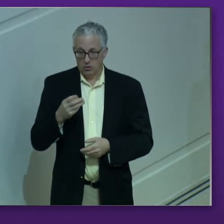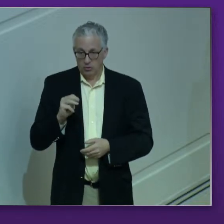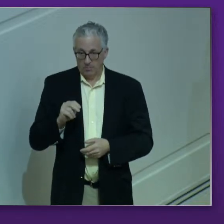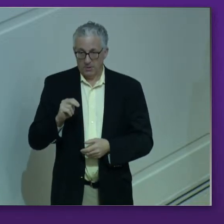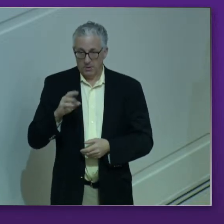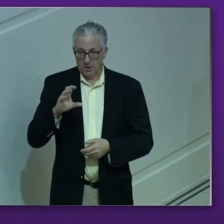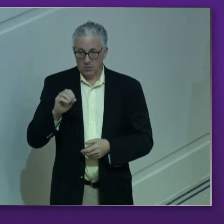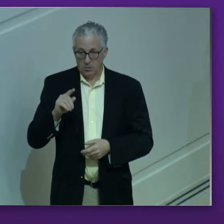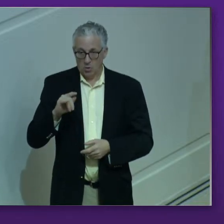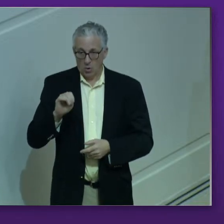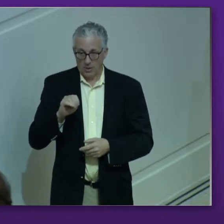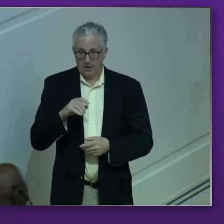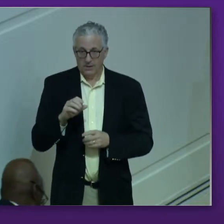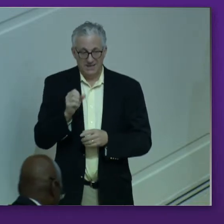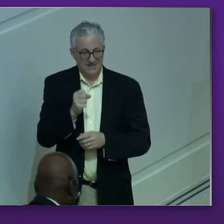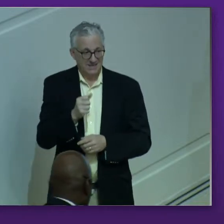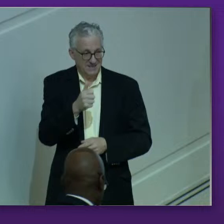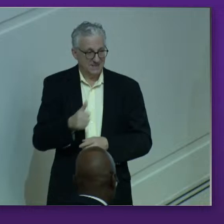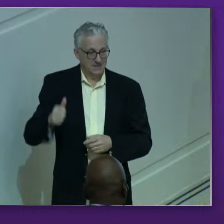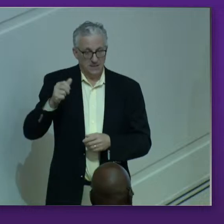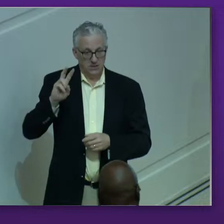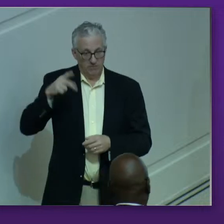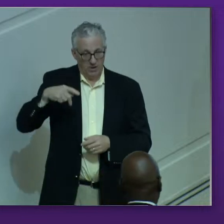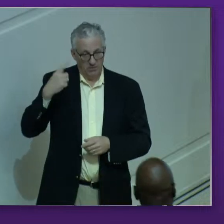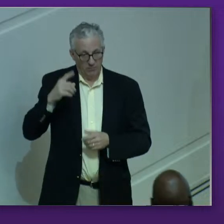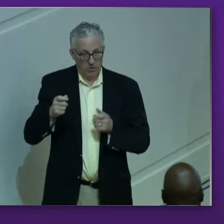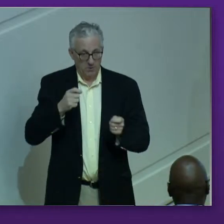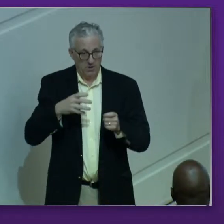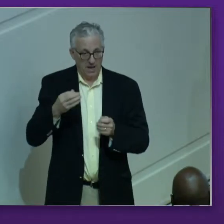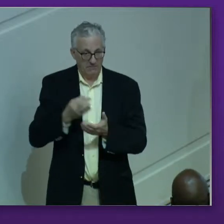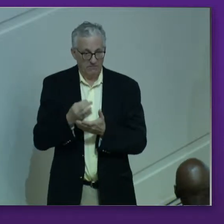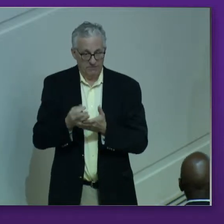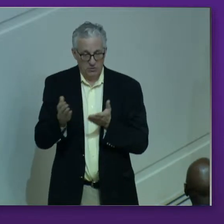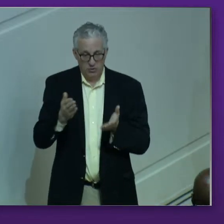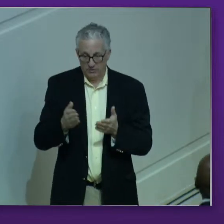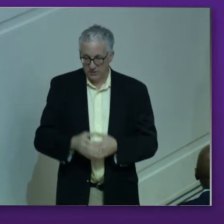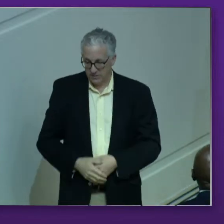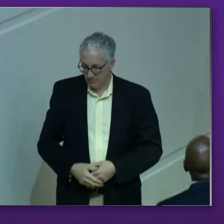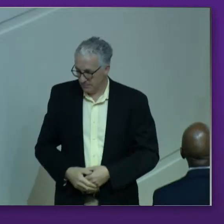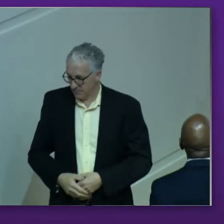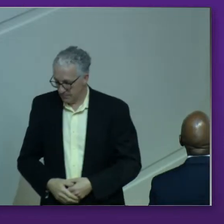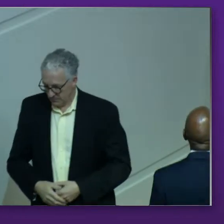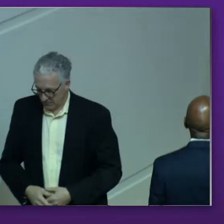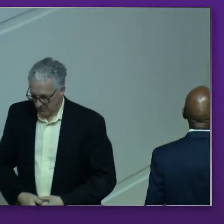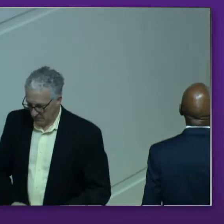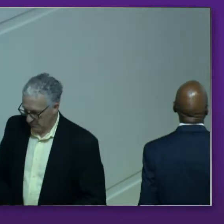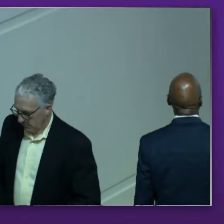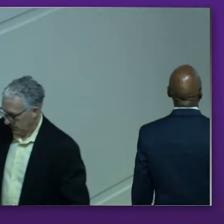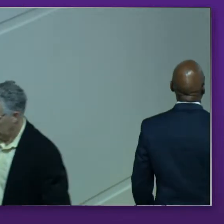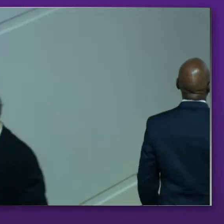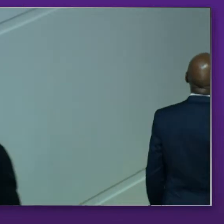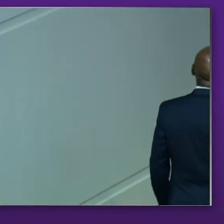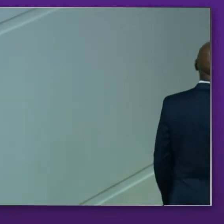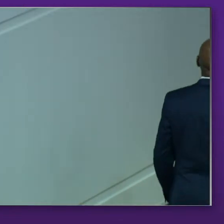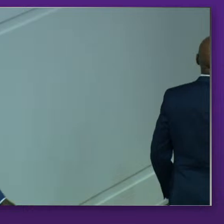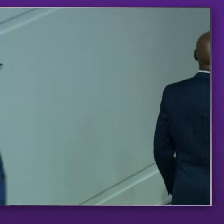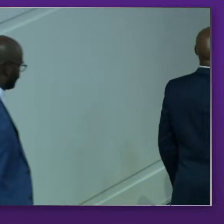HAVE ABOUT MAKING DONATIONS THE WORK OF THE FOUNDATION AND THE SCHOLARSHIPS THAT WE AWARD.